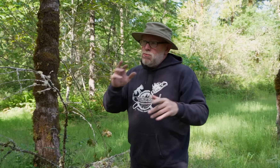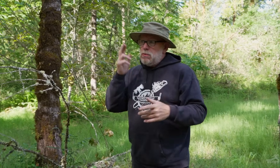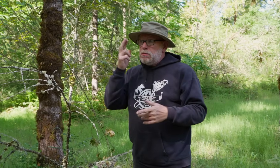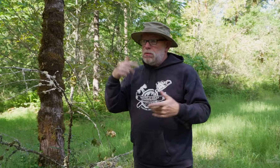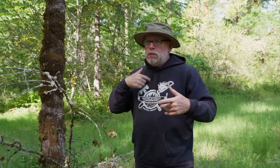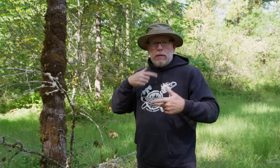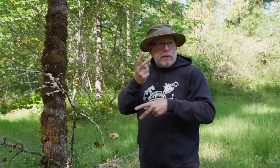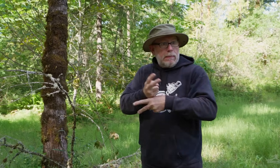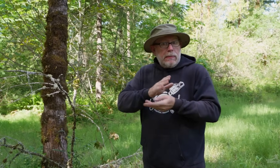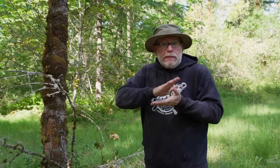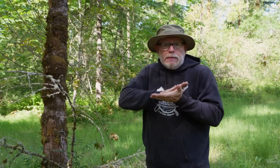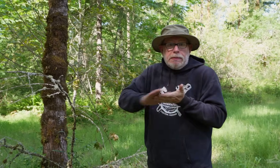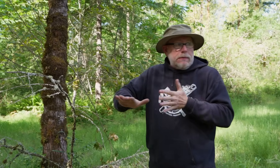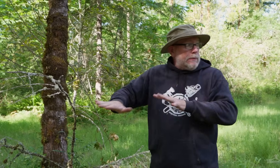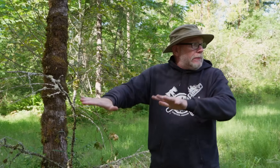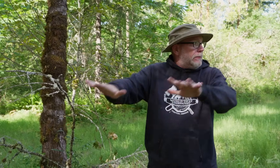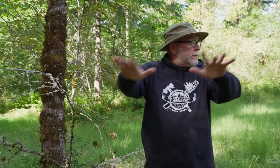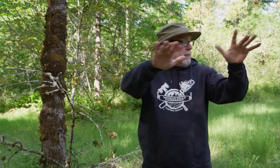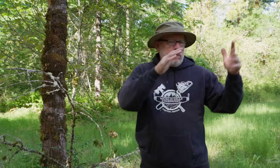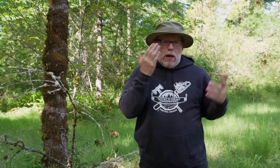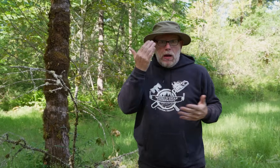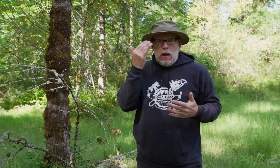The reason I keep everything clean here: